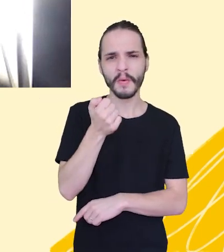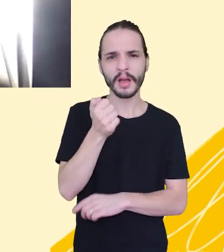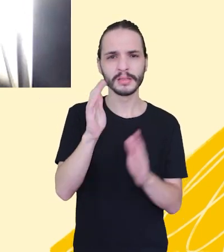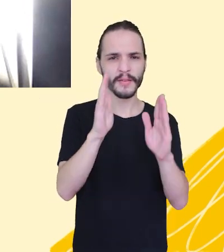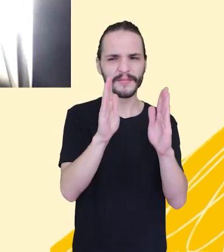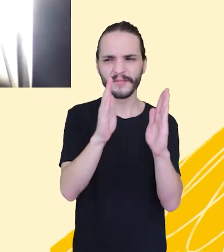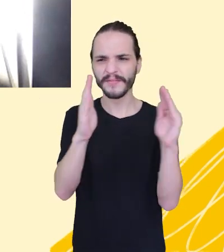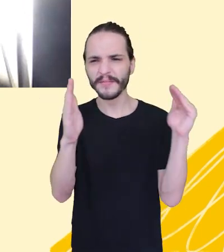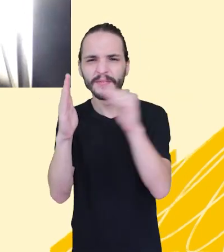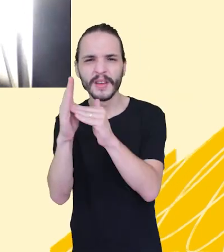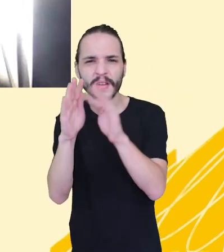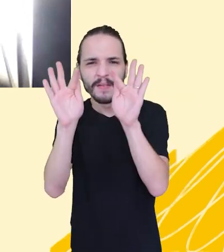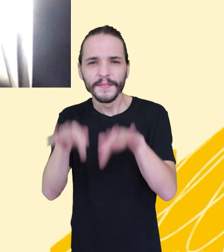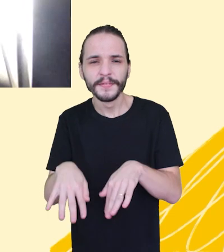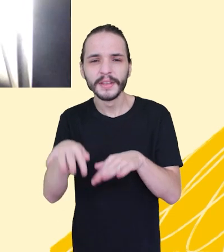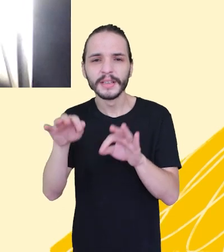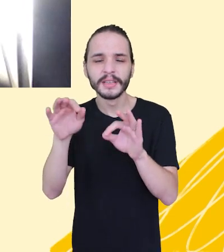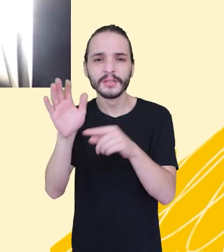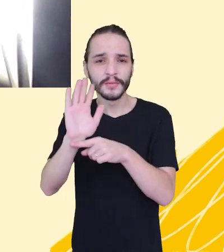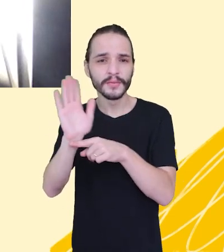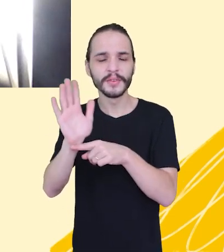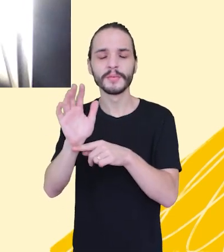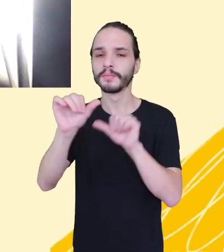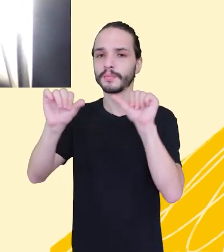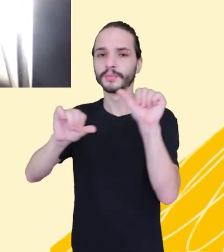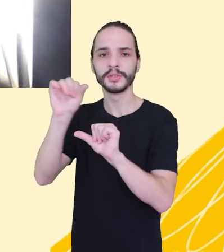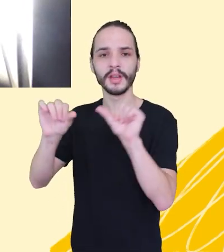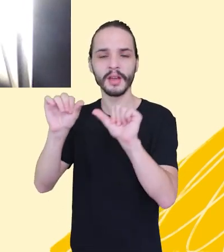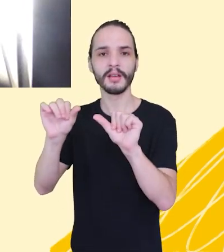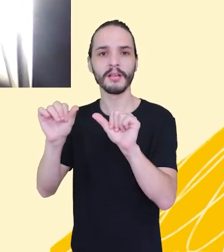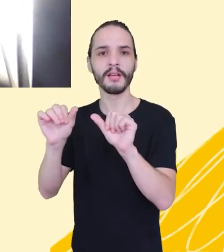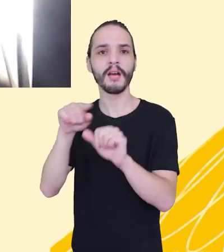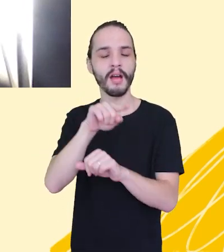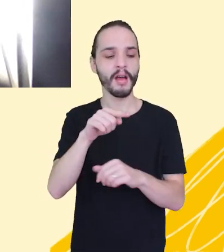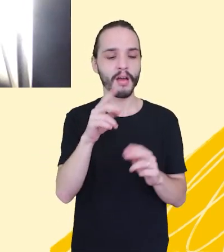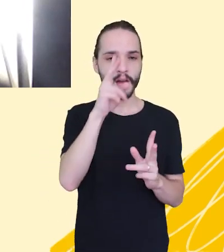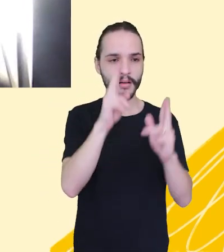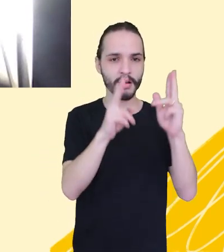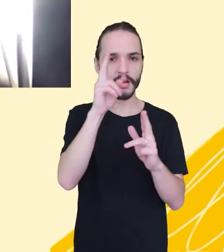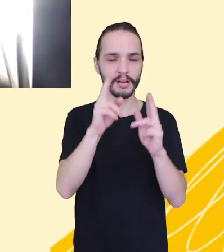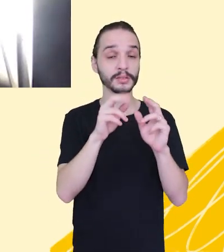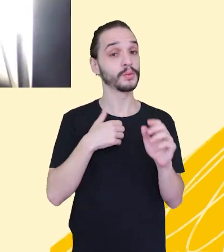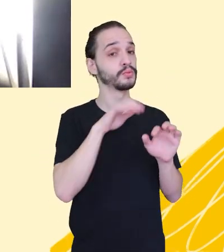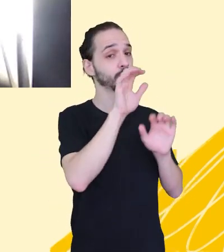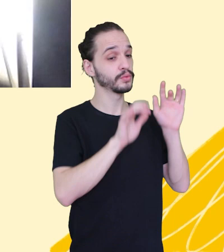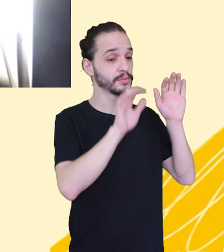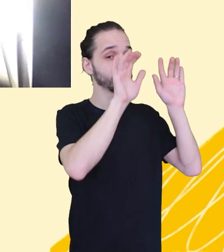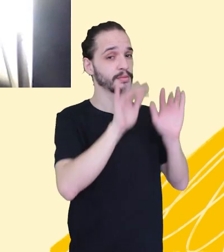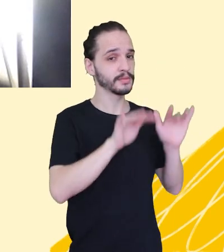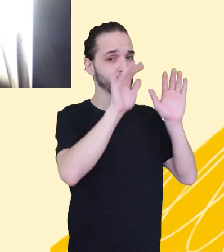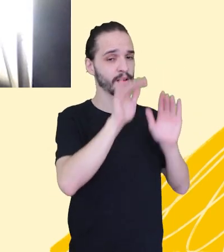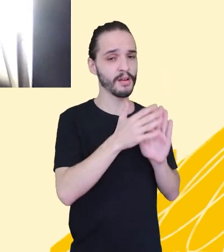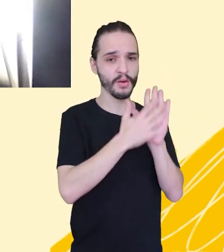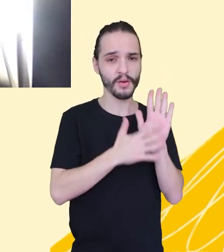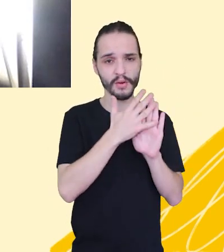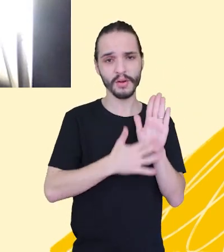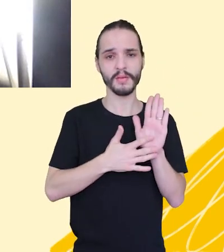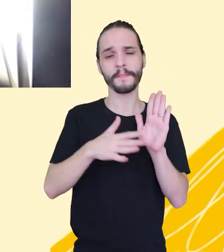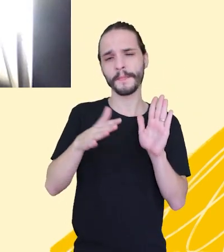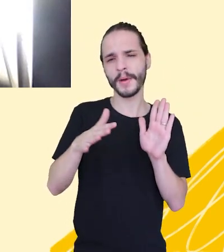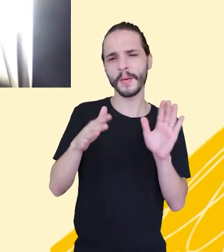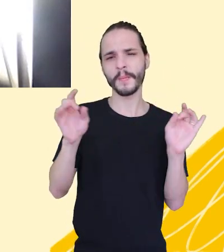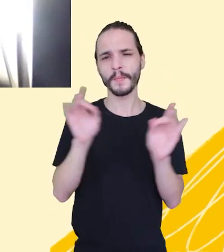And so during the writing process the script was done, more or less.